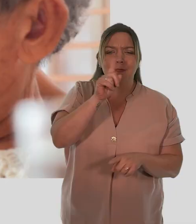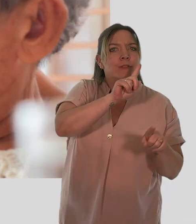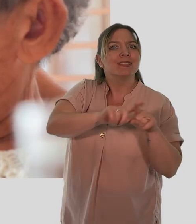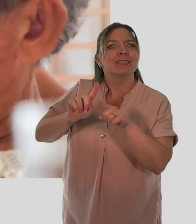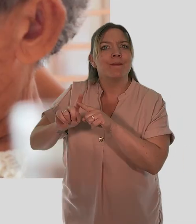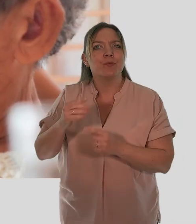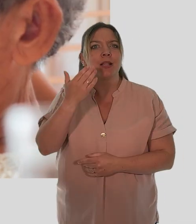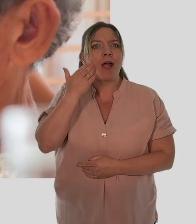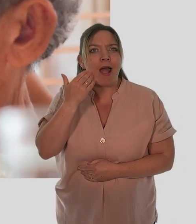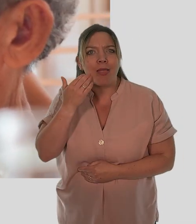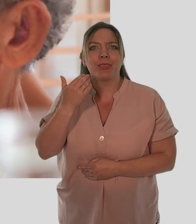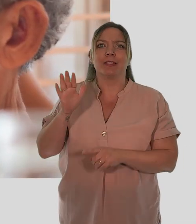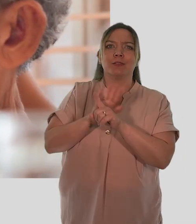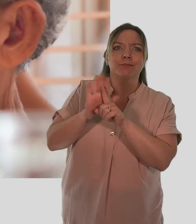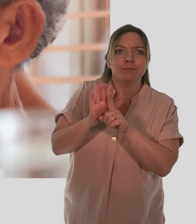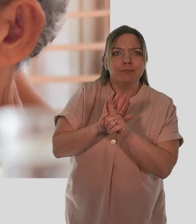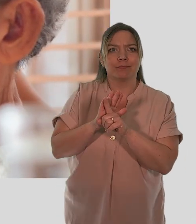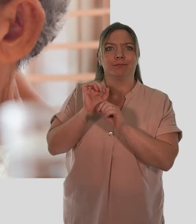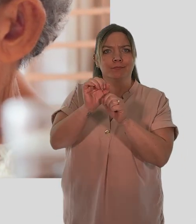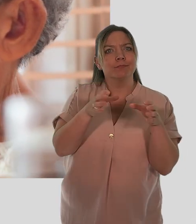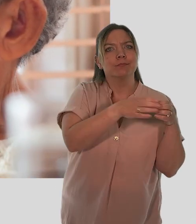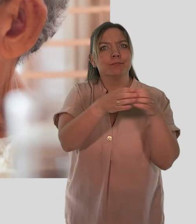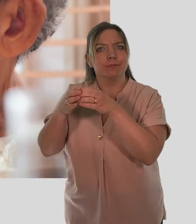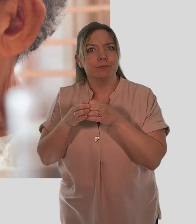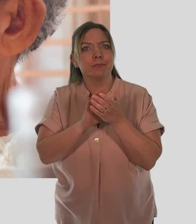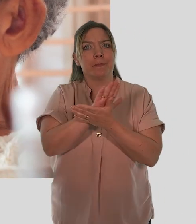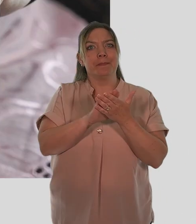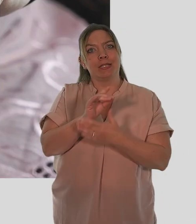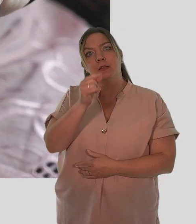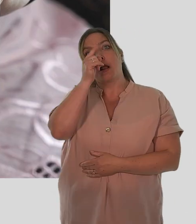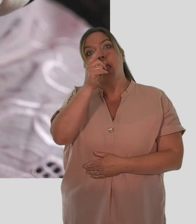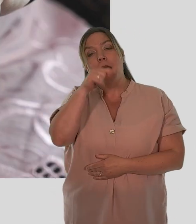living in their community and receive care that is aligned with their preferences.